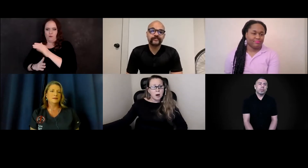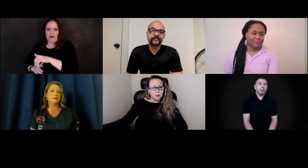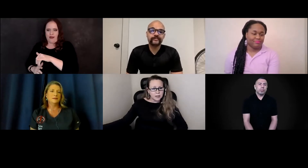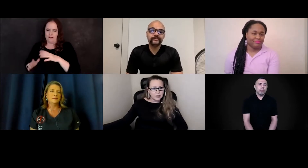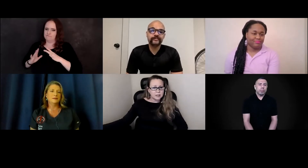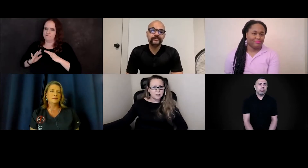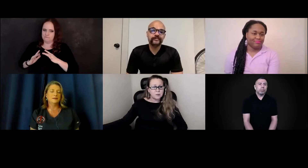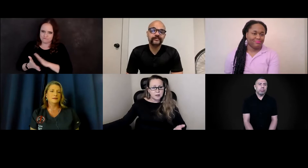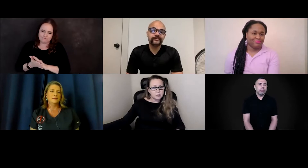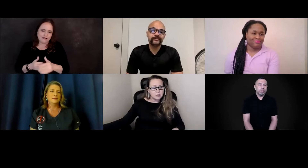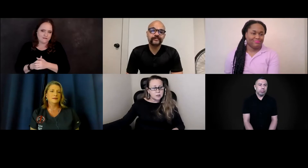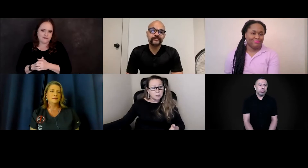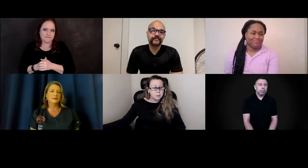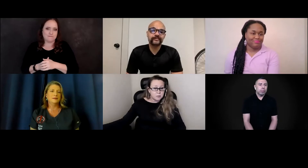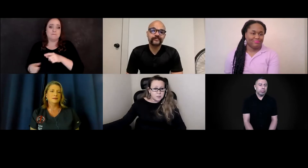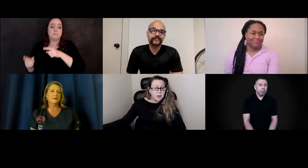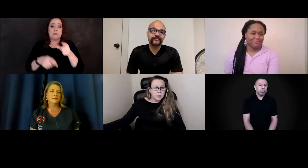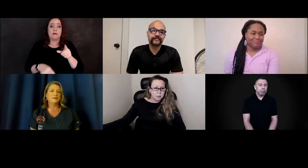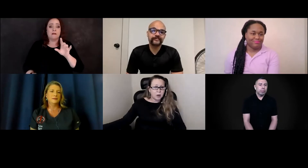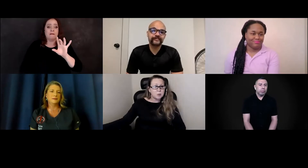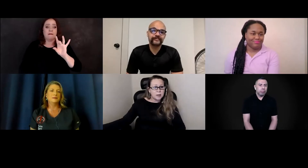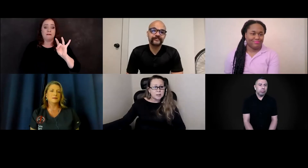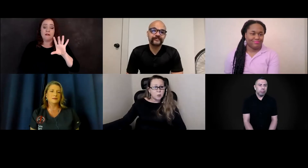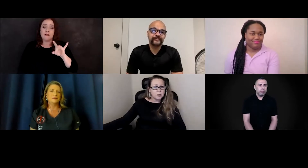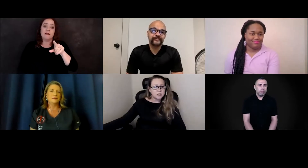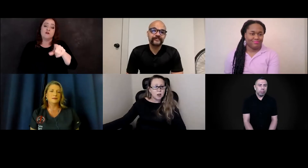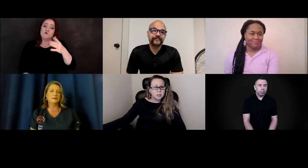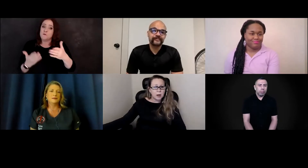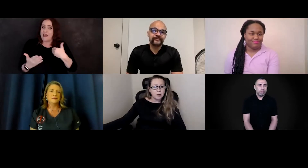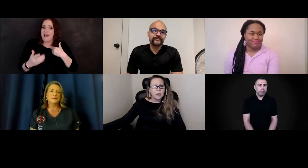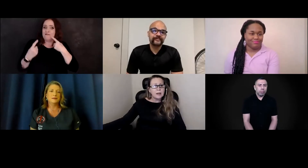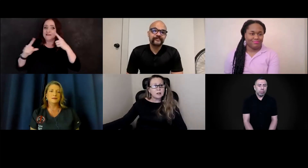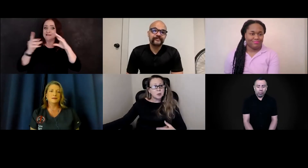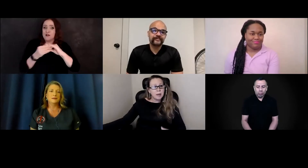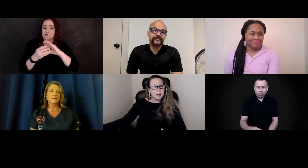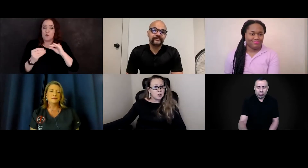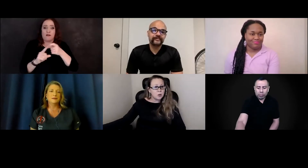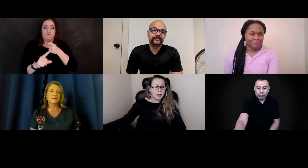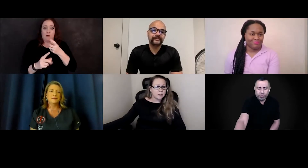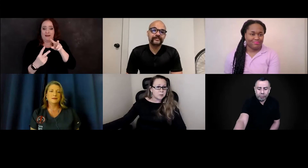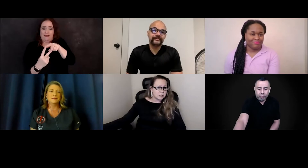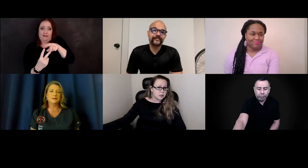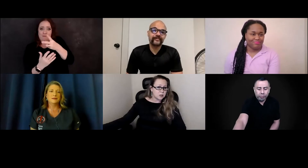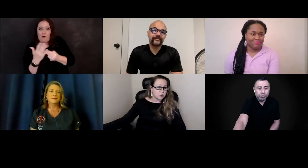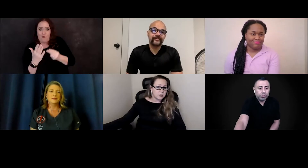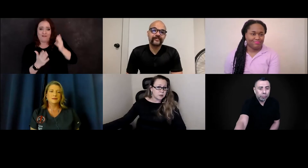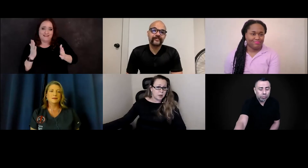modeling and developing models based on what you've just talked about. Now, Jermaine, you may have some success stories.